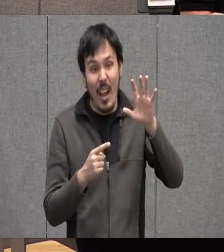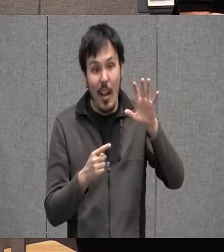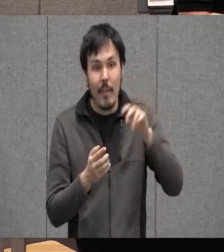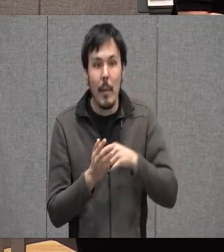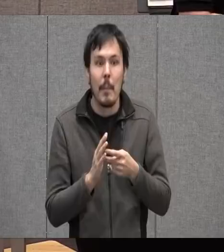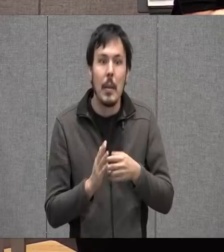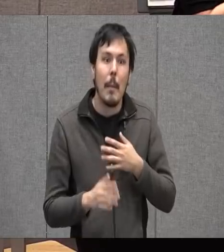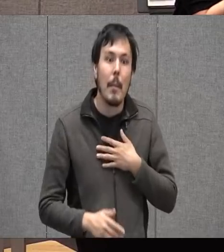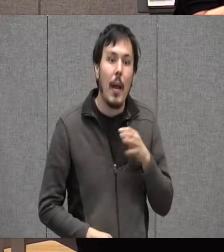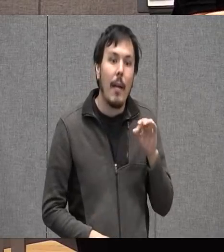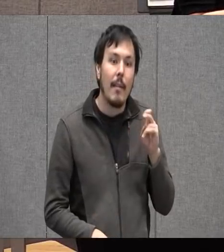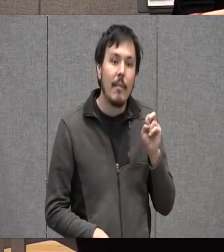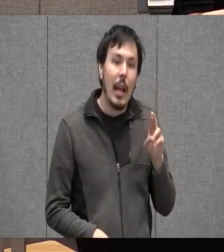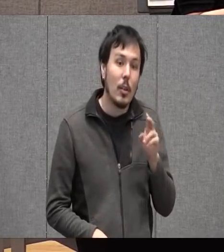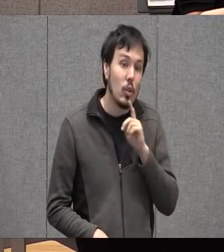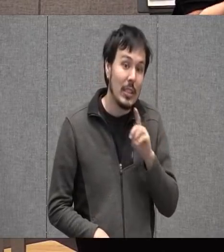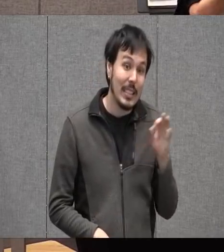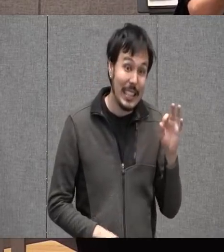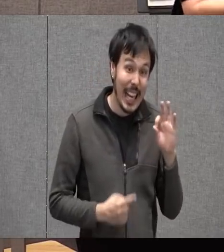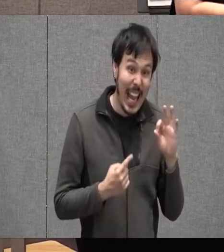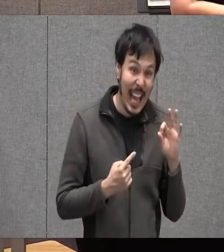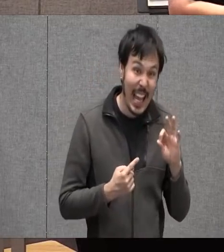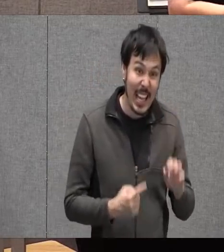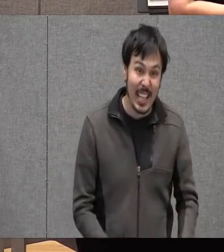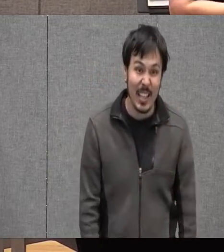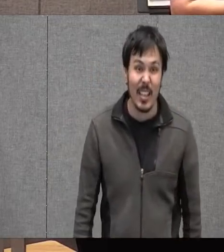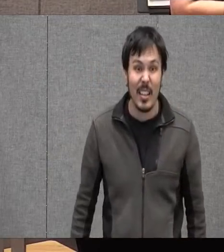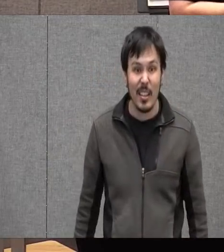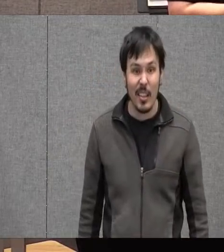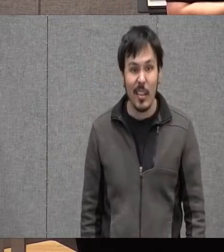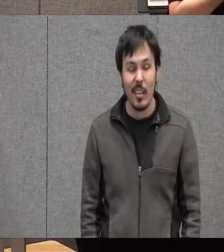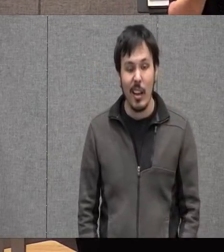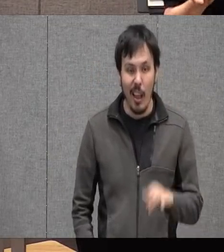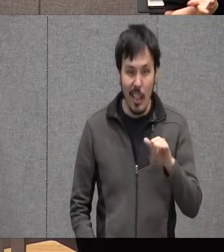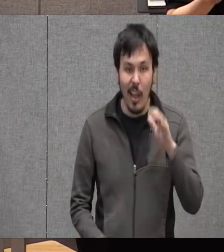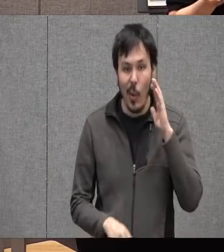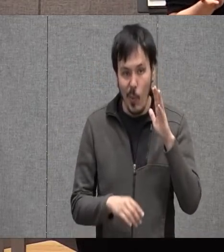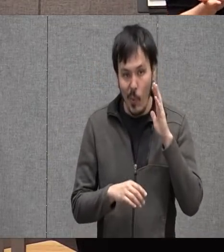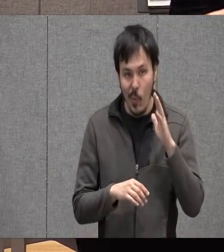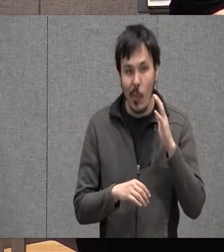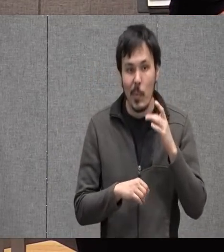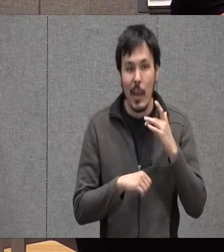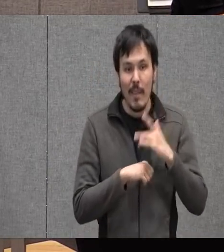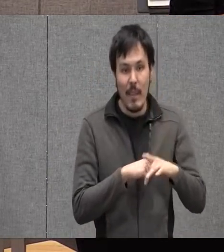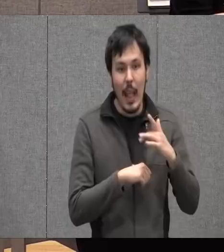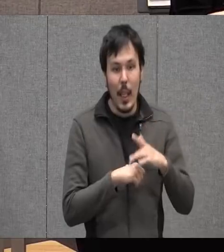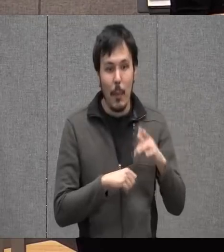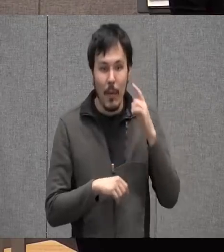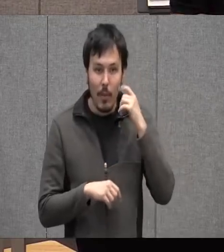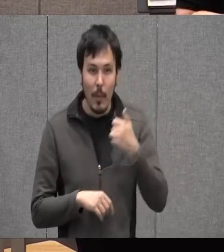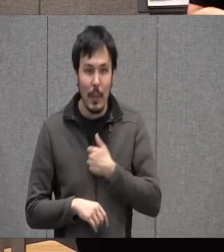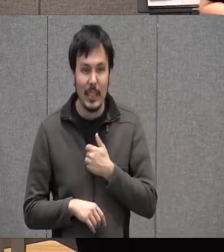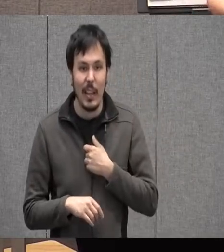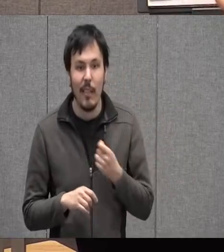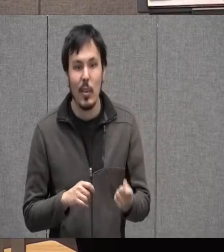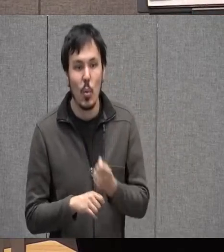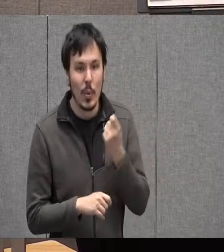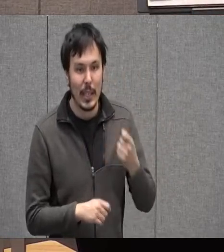my factor is a nine. And that would be available for me to be able to win that round, okay? All right.